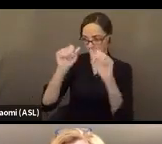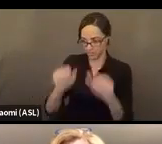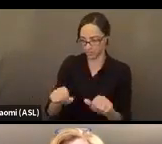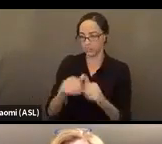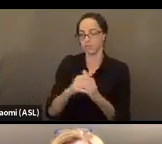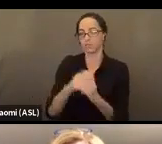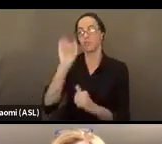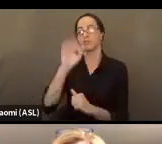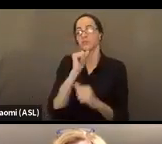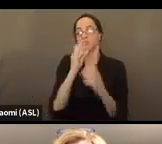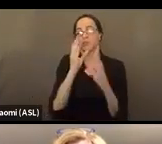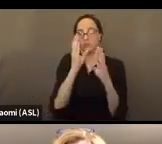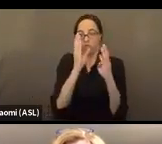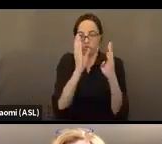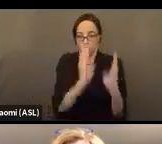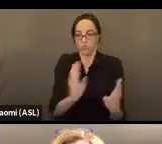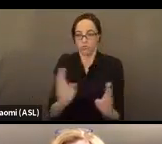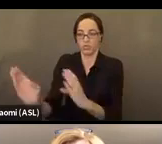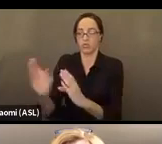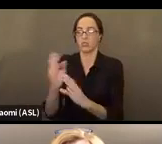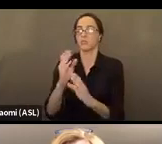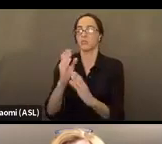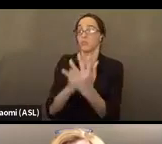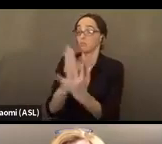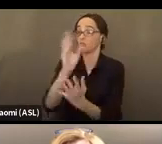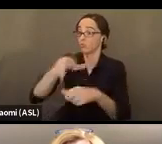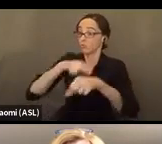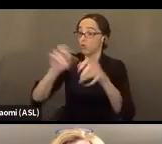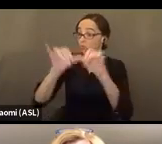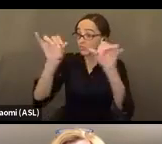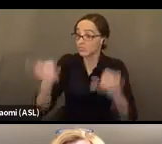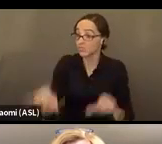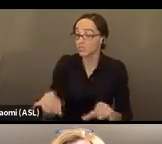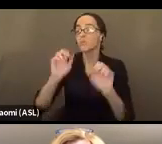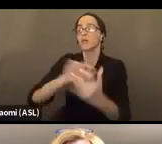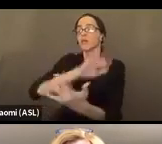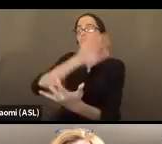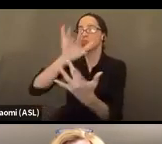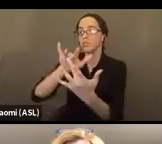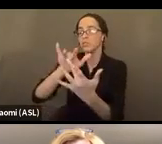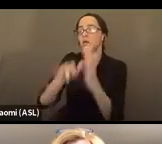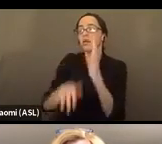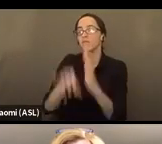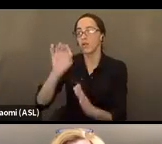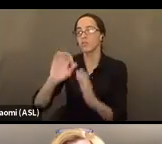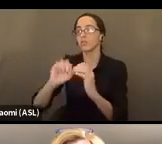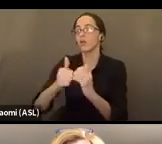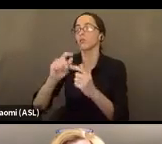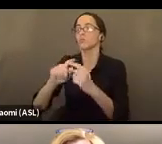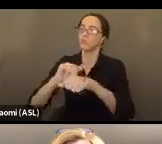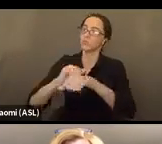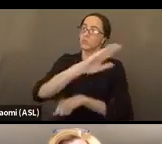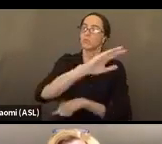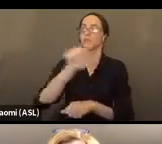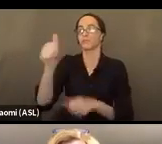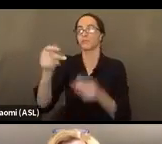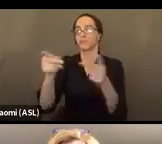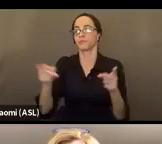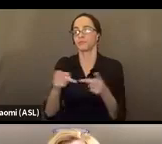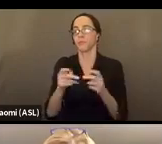reach out and find out where other meals can come from um uh when we had uh uh evacuations